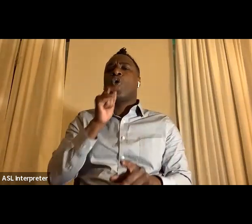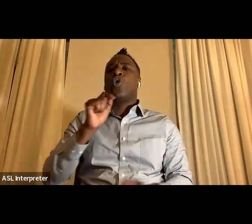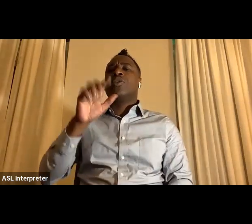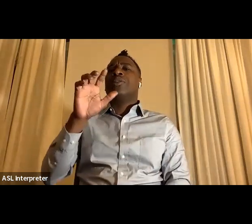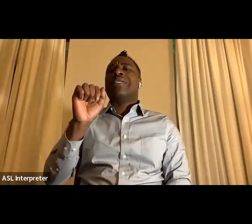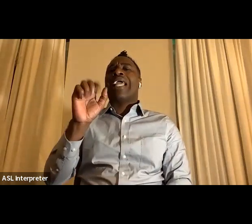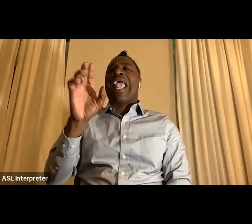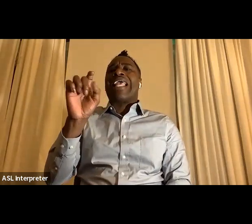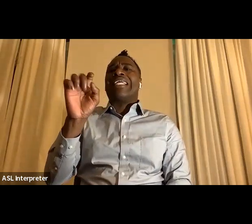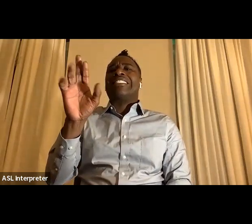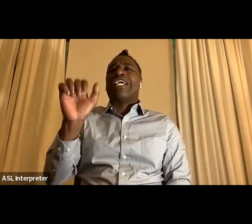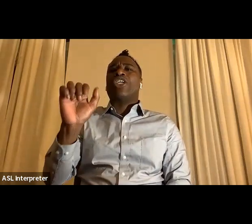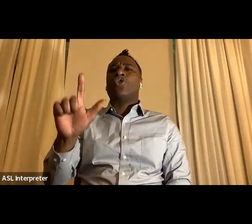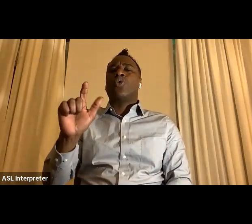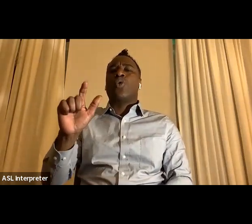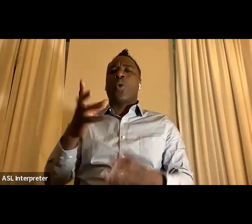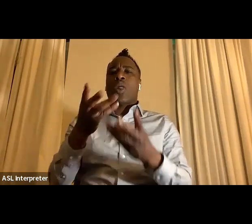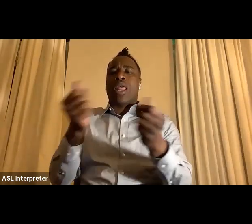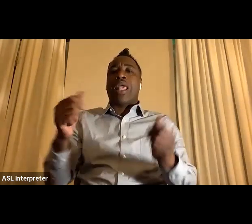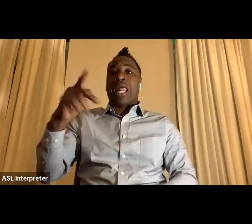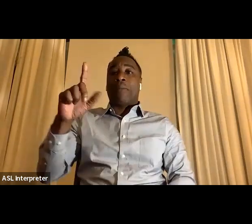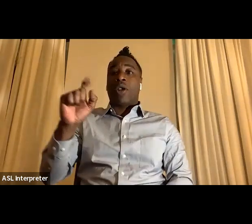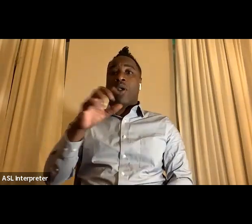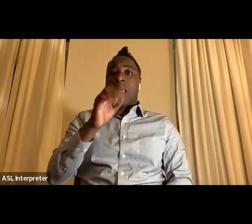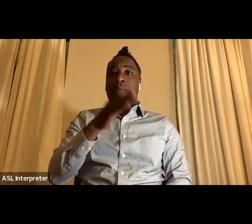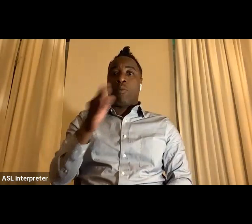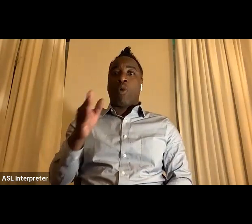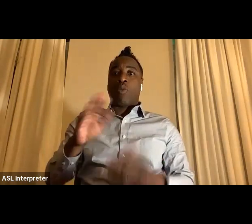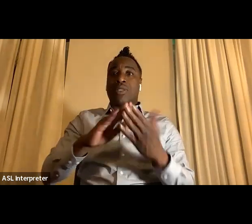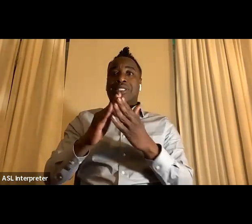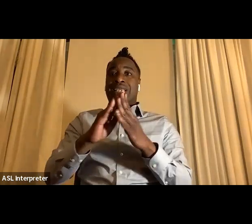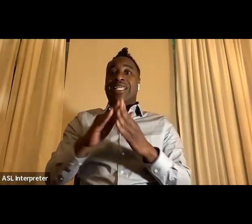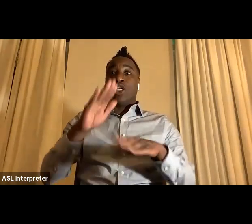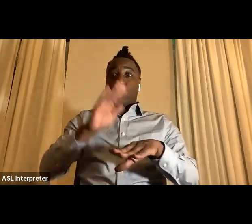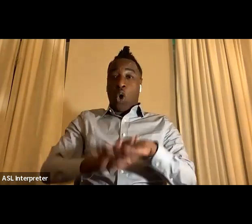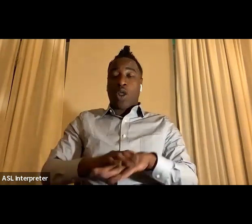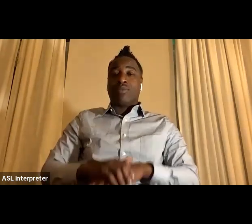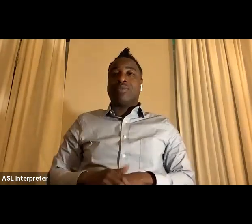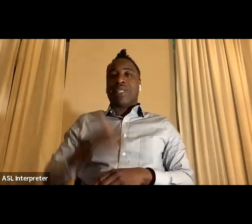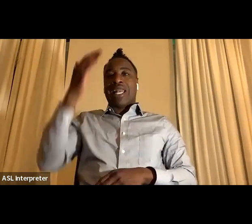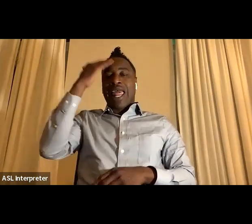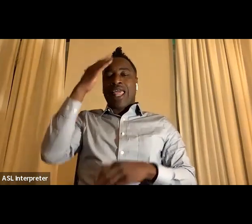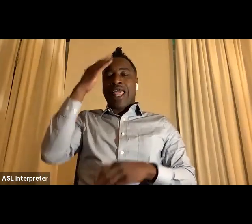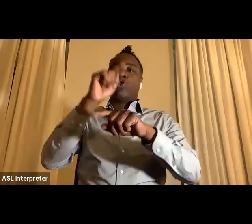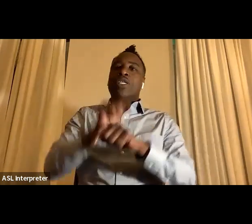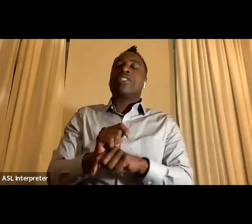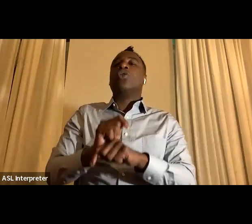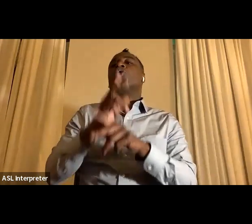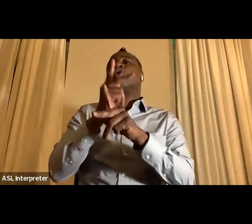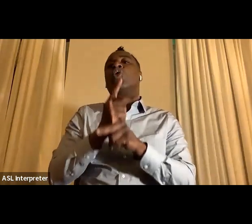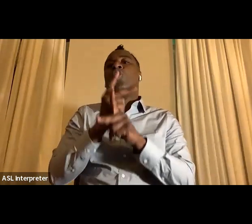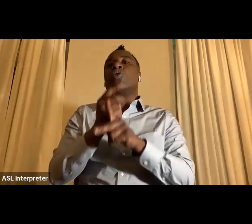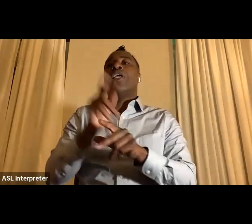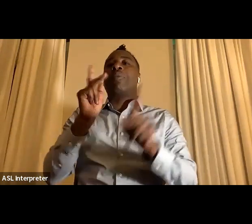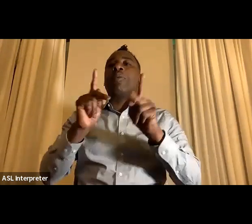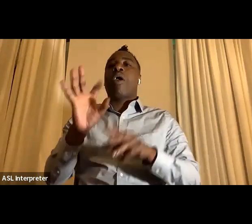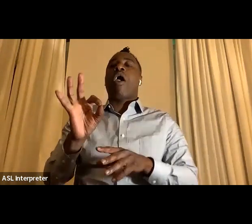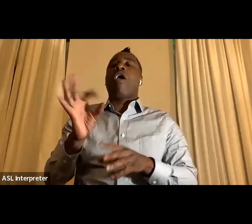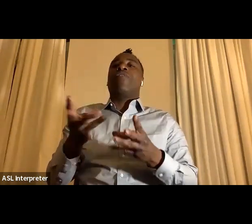the Peel and Baltimore City currently occupies. We acknowledge the traditional stewards and people of this land and the importance of its health.